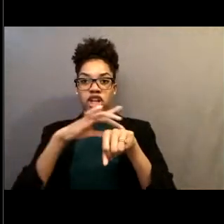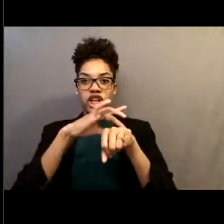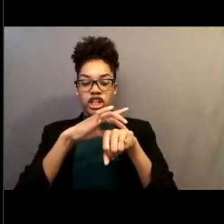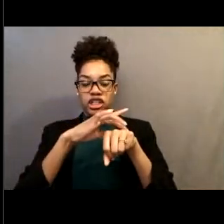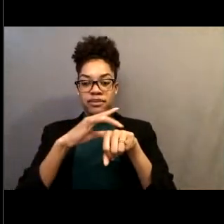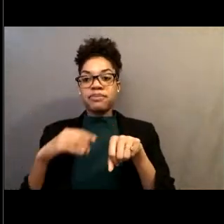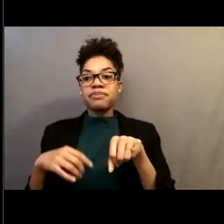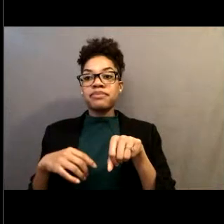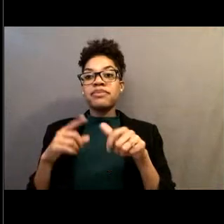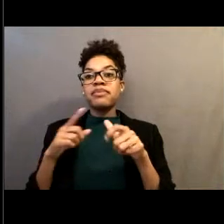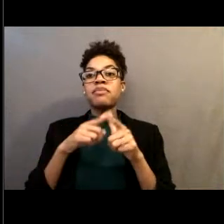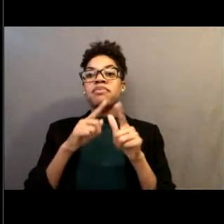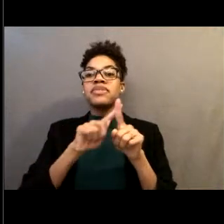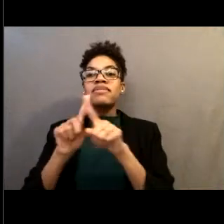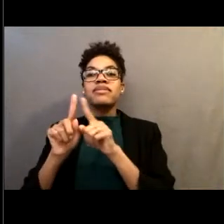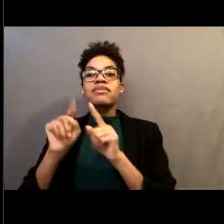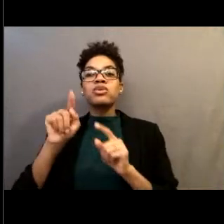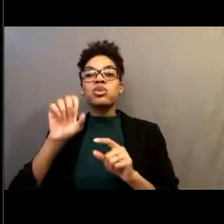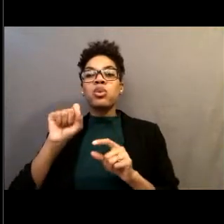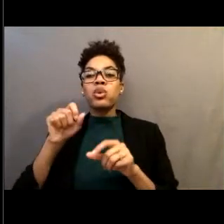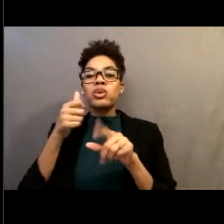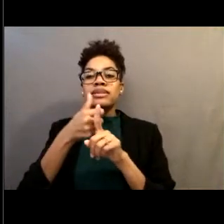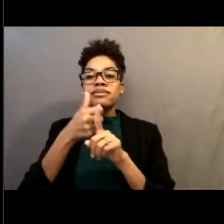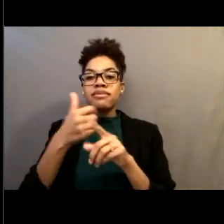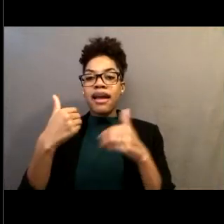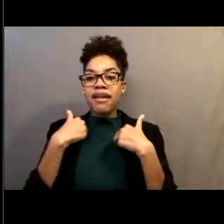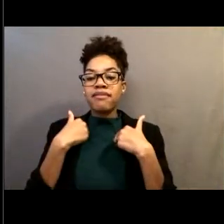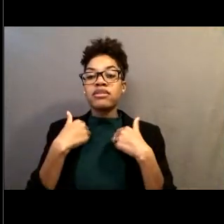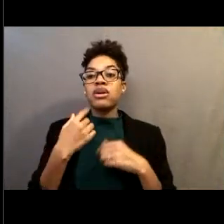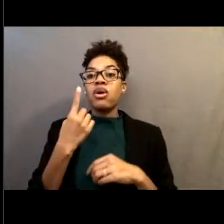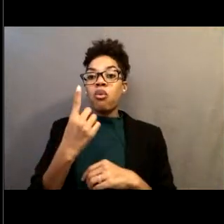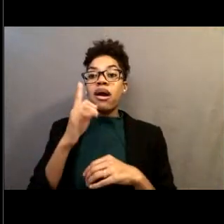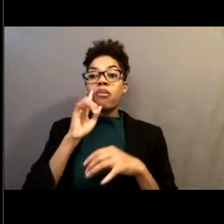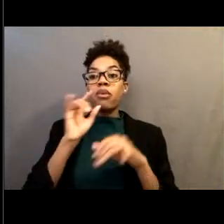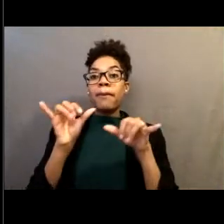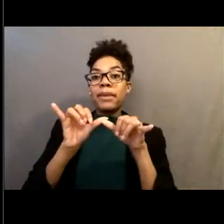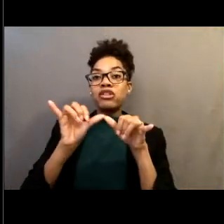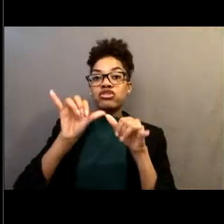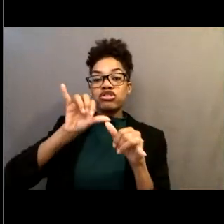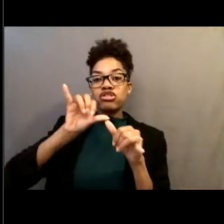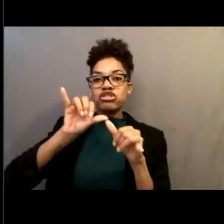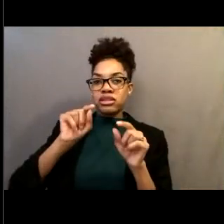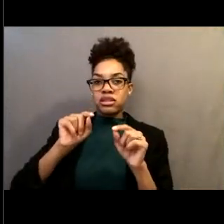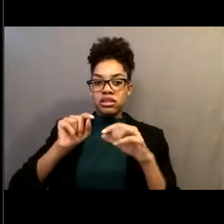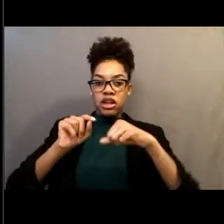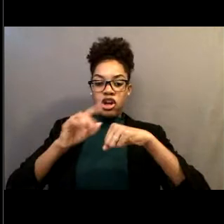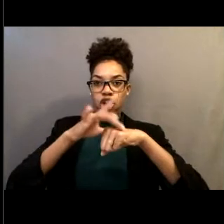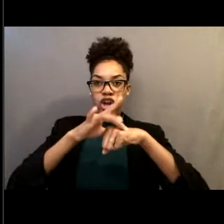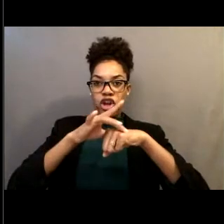that measure temperature and humidity. And then there's also instruments that measure effects of solar radiation.